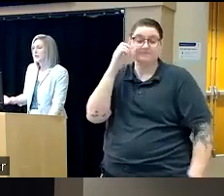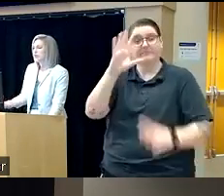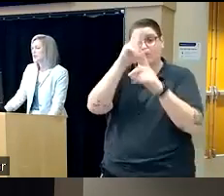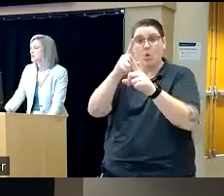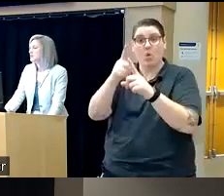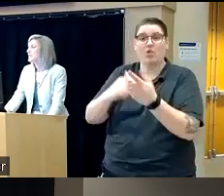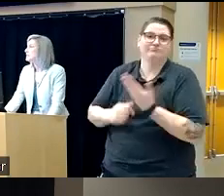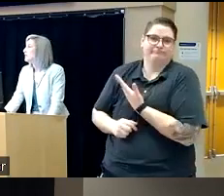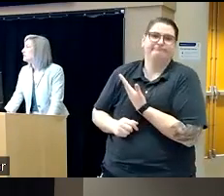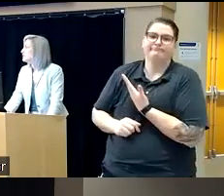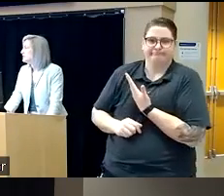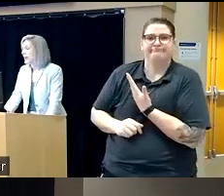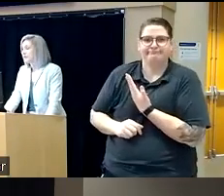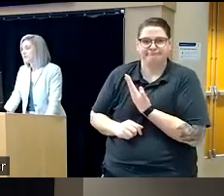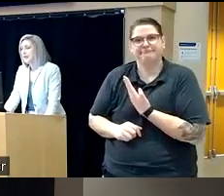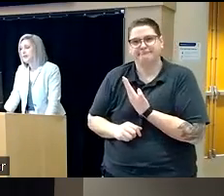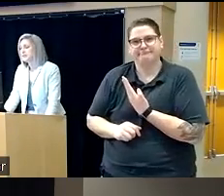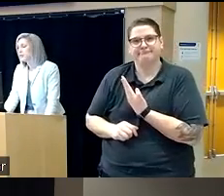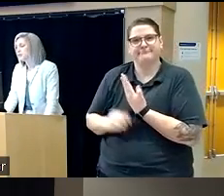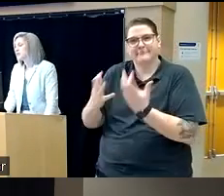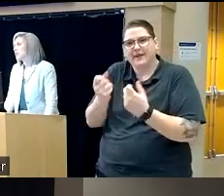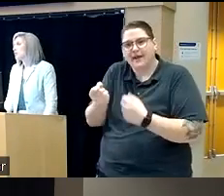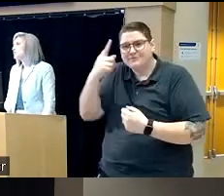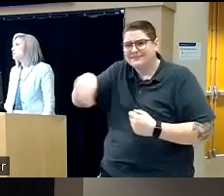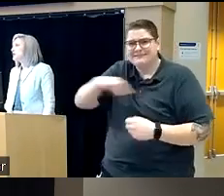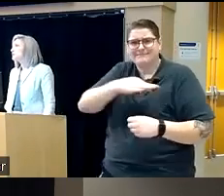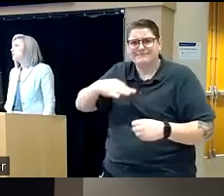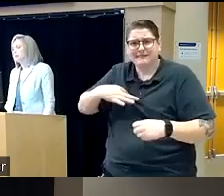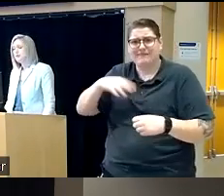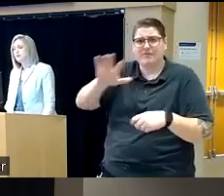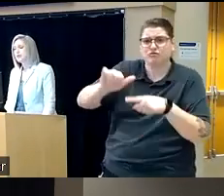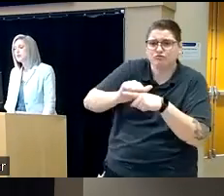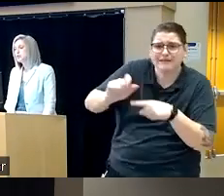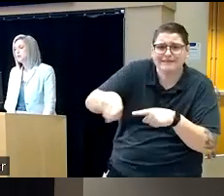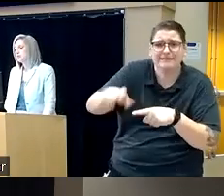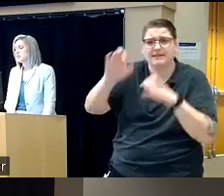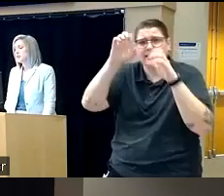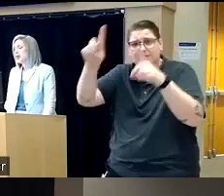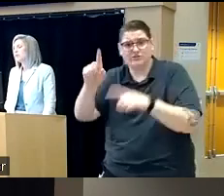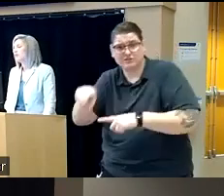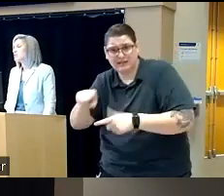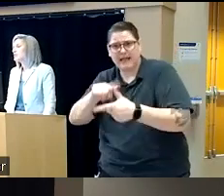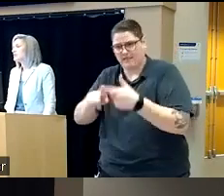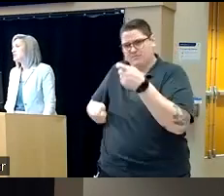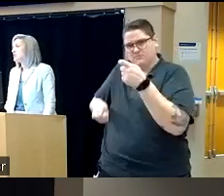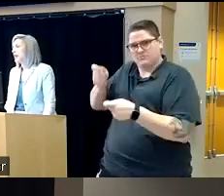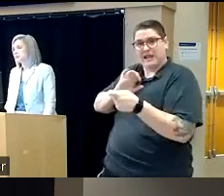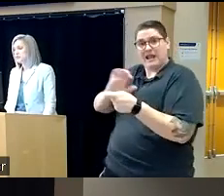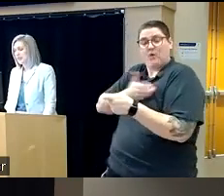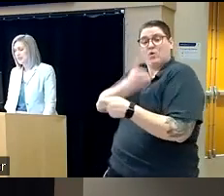and educational needs of our diverse staff and support these goals through transformative clinical supervision and professionalization opportunities